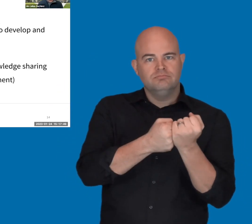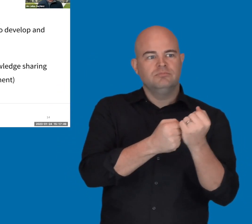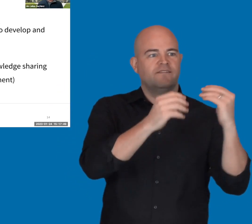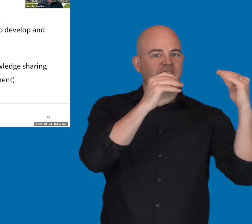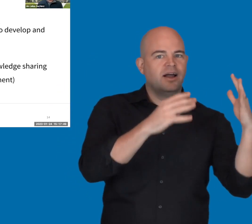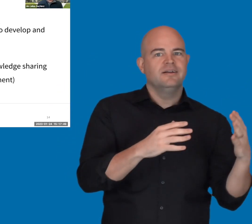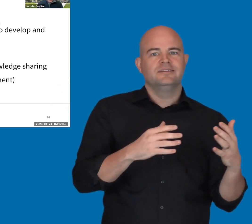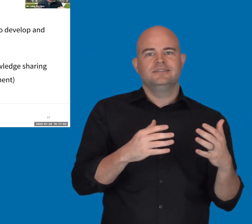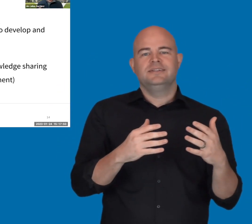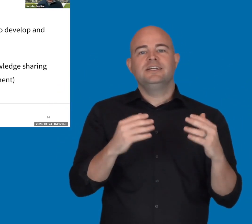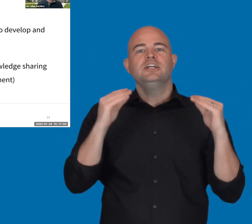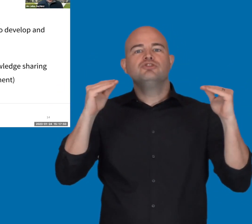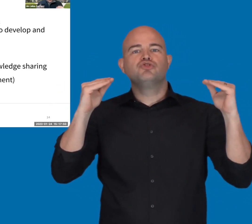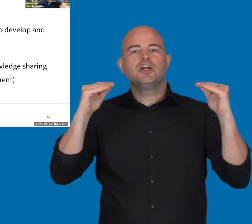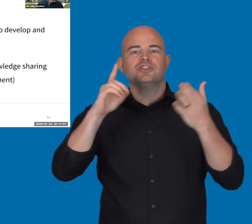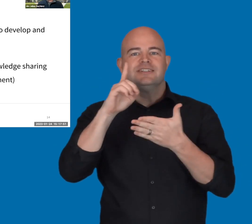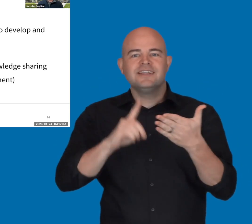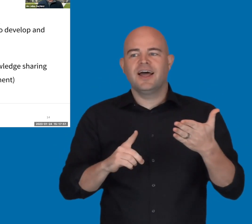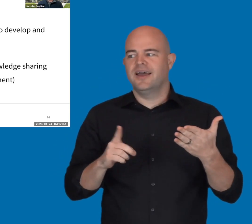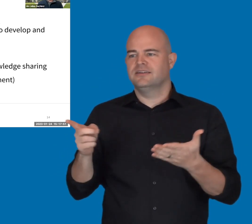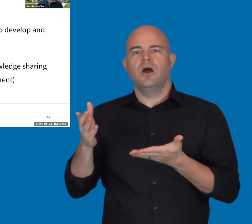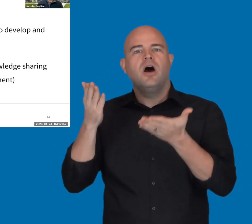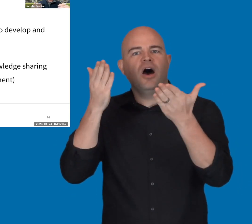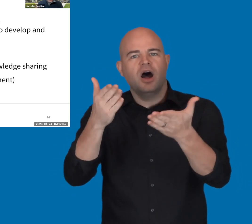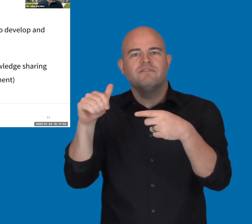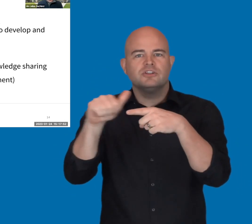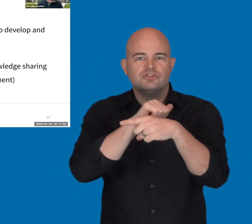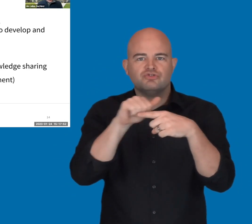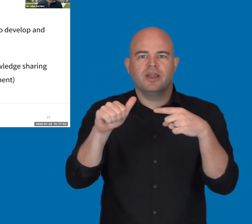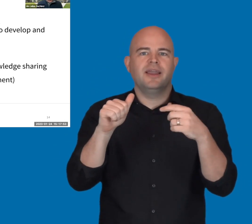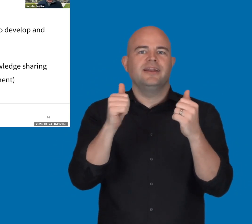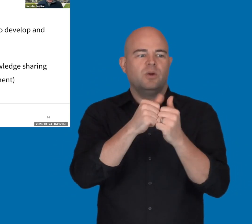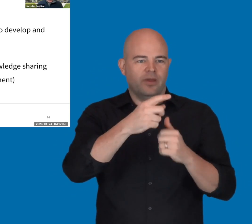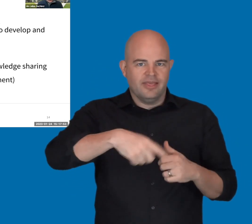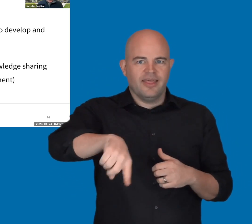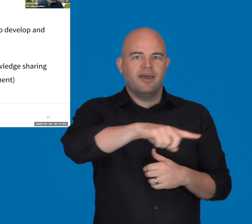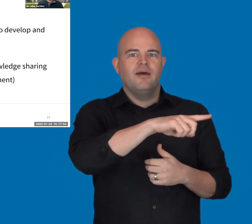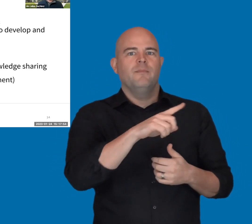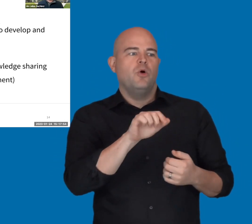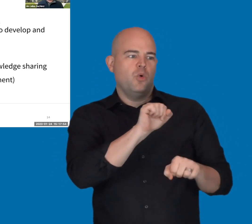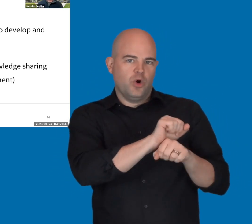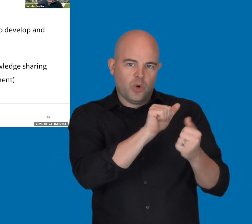if your college is doing poker you're doing some really, really thorough accessibility reviews,